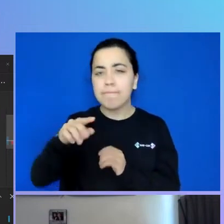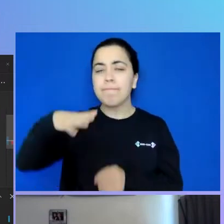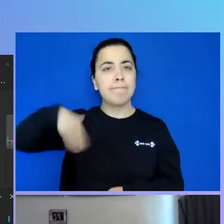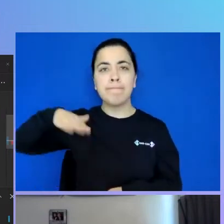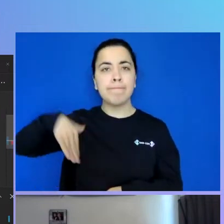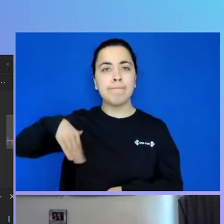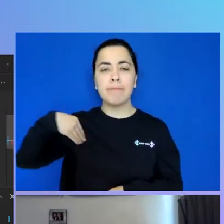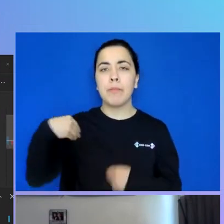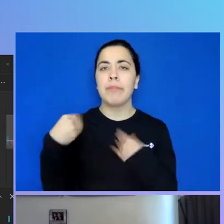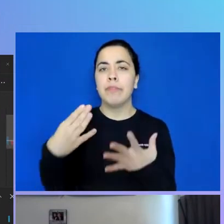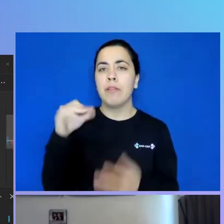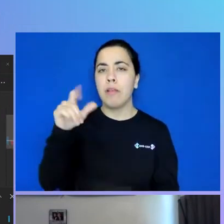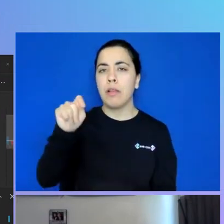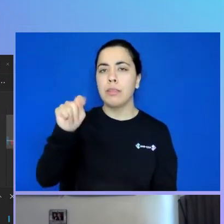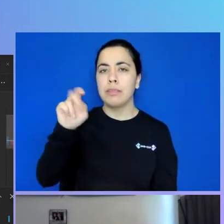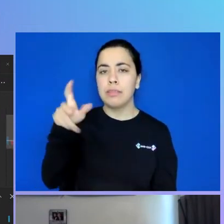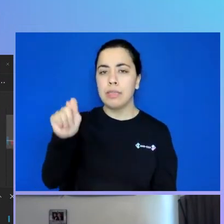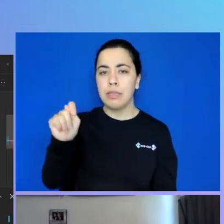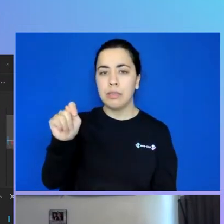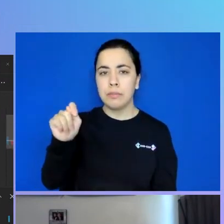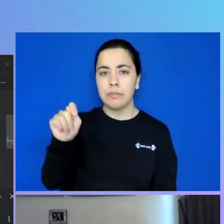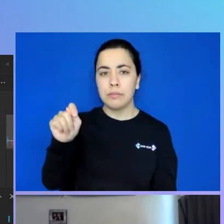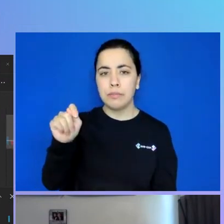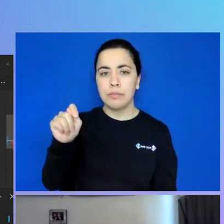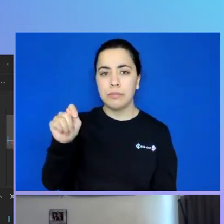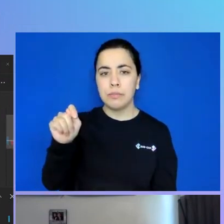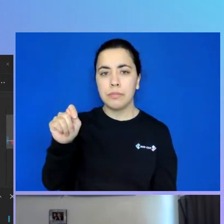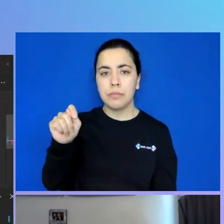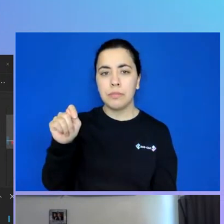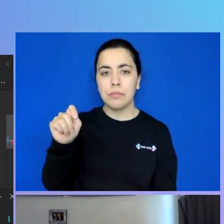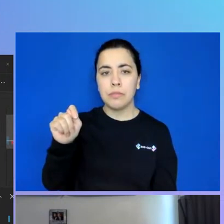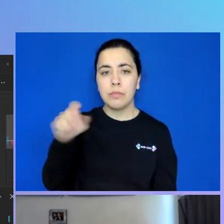at, and the VS code linter plugin is giving me a warning.